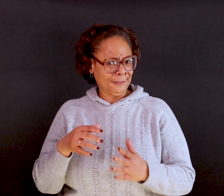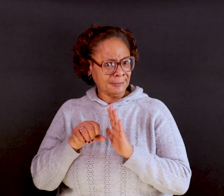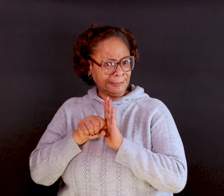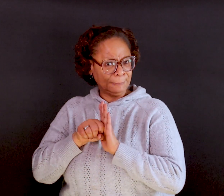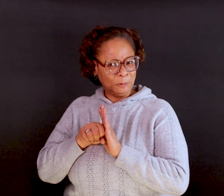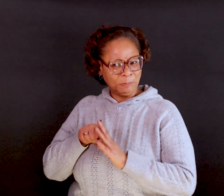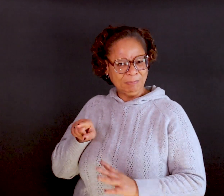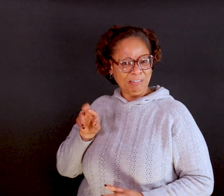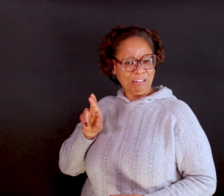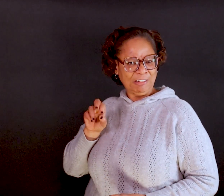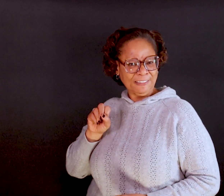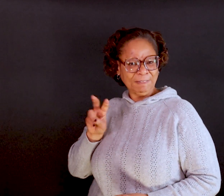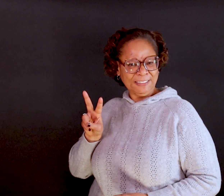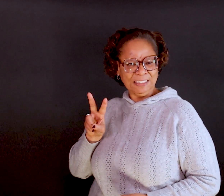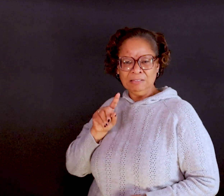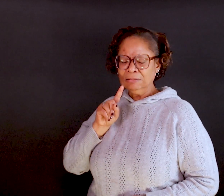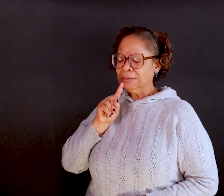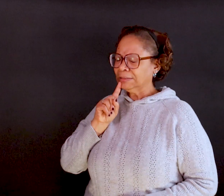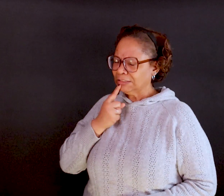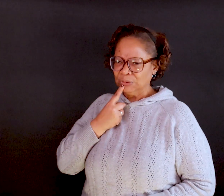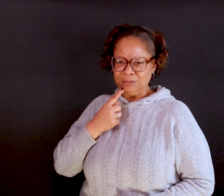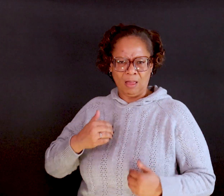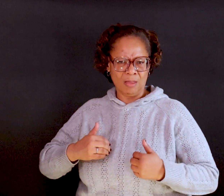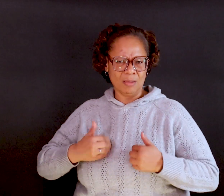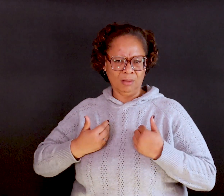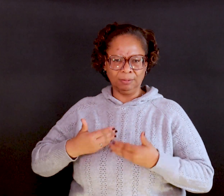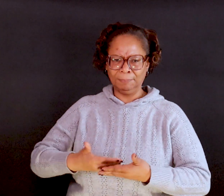Symptoms in very young infants